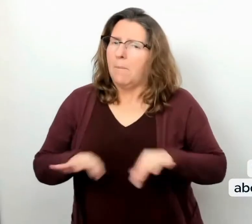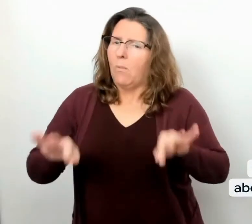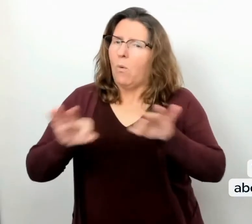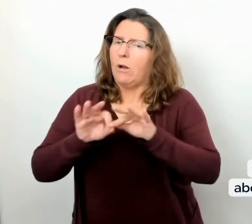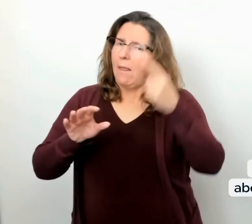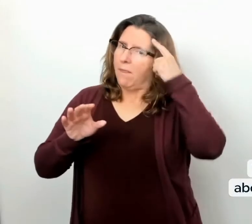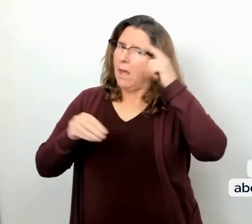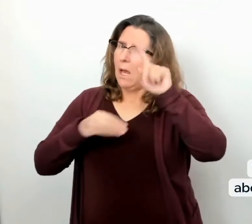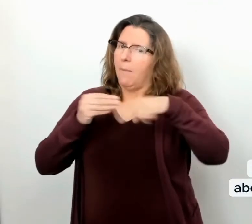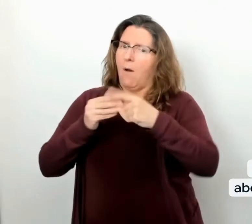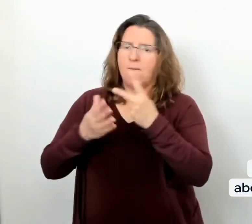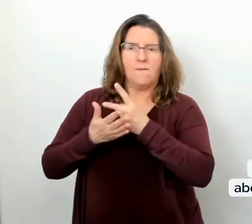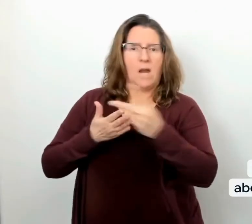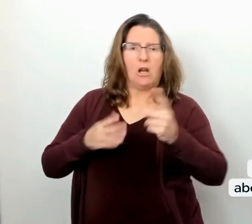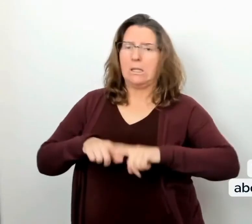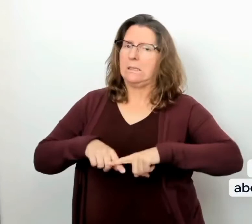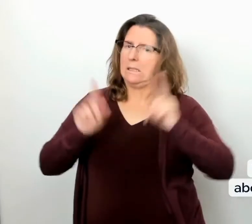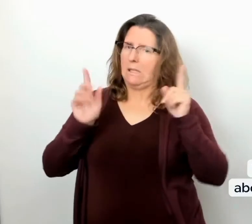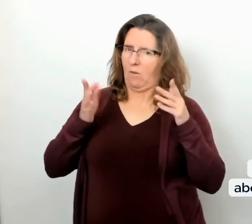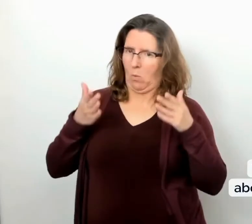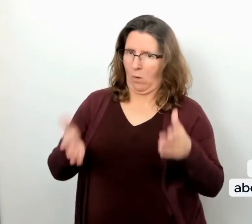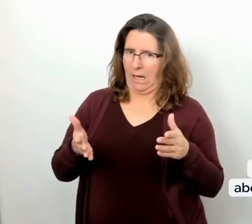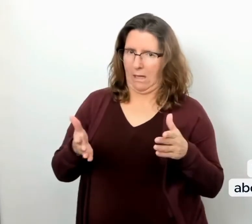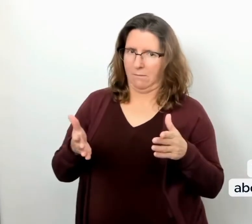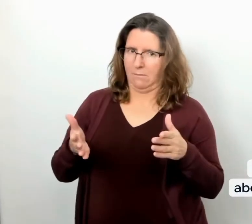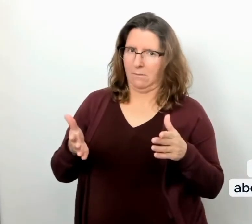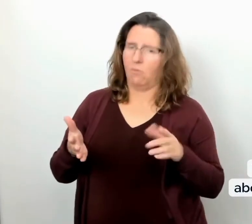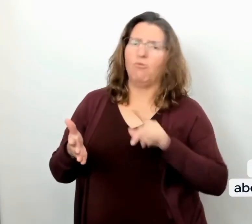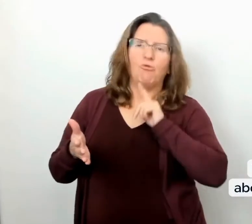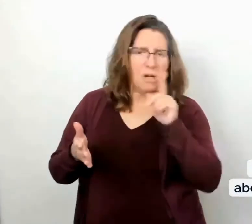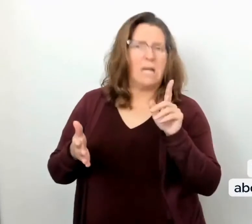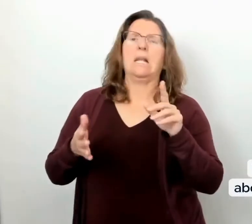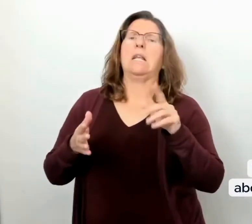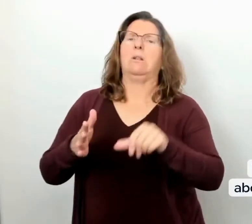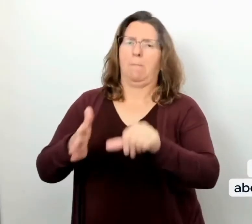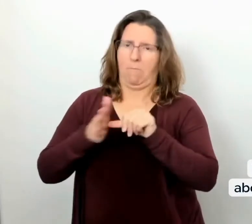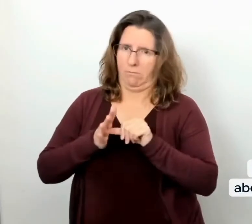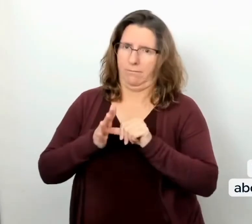Let's think about failing in a different way,